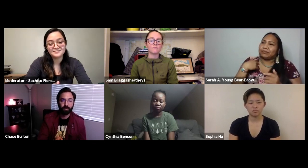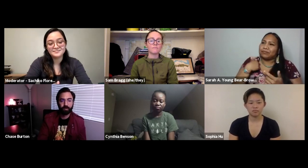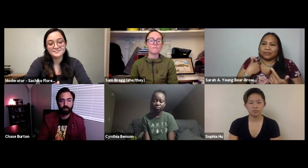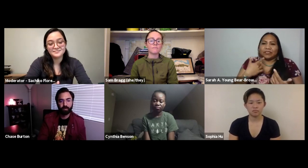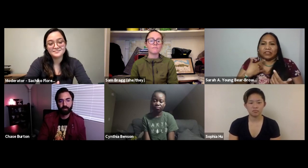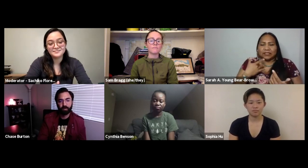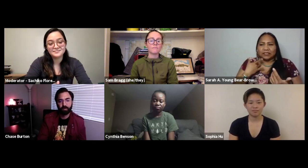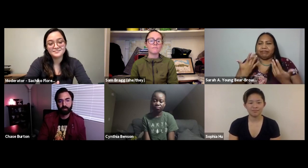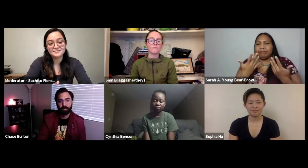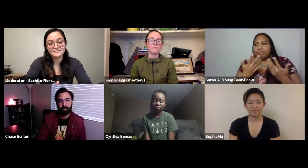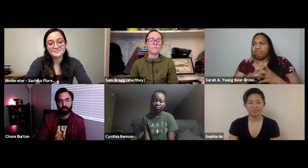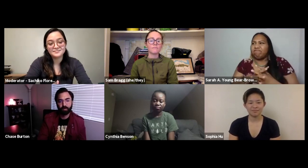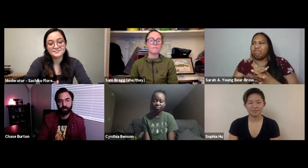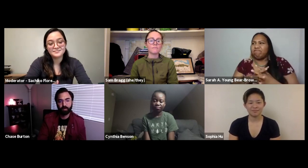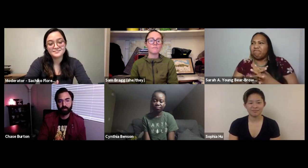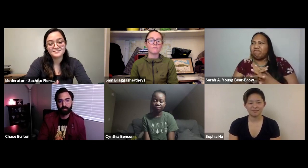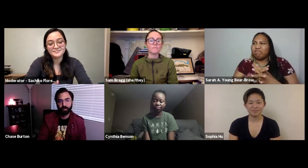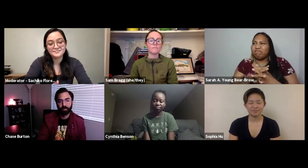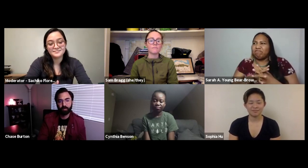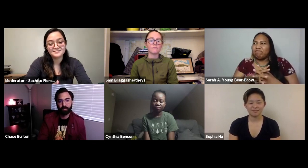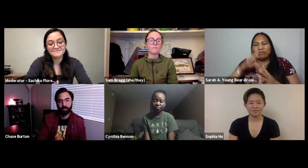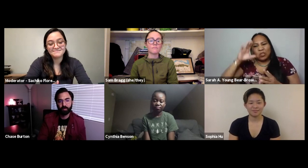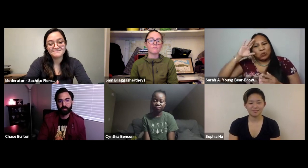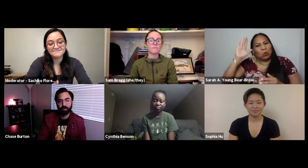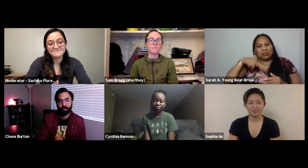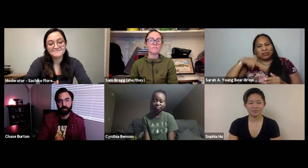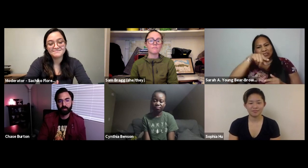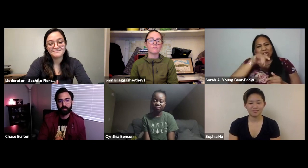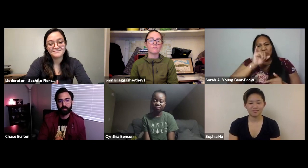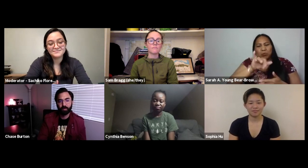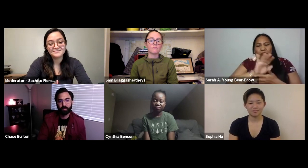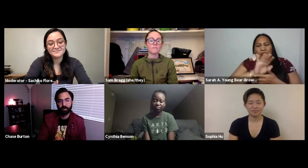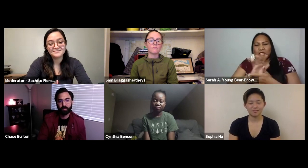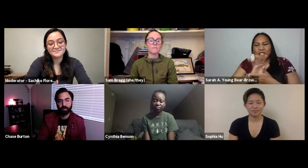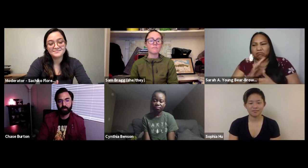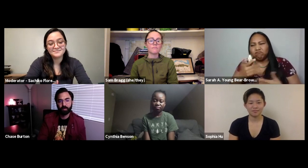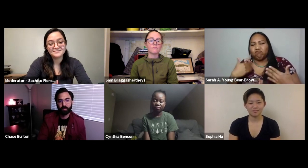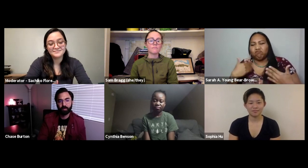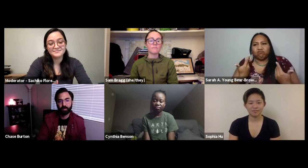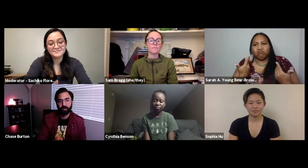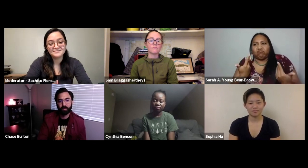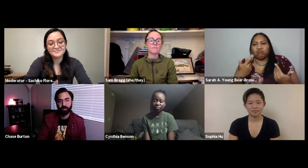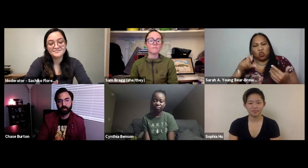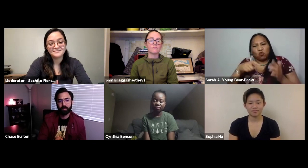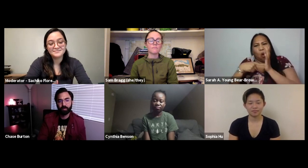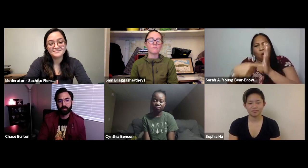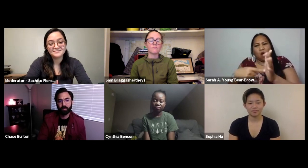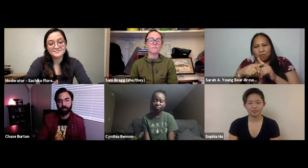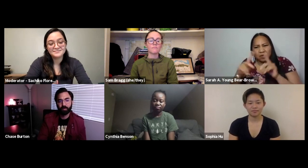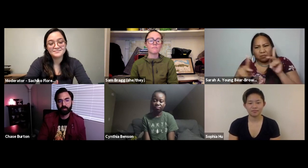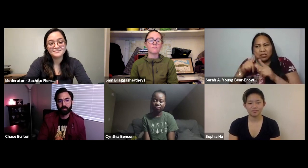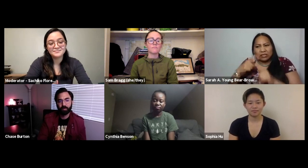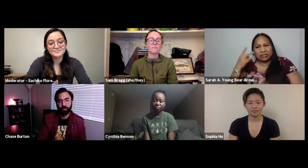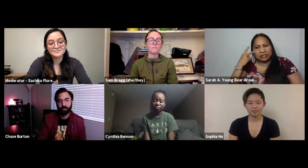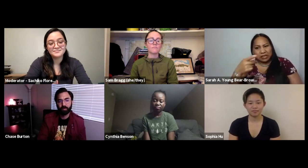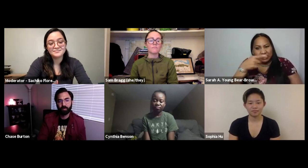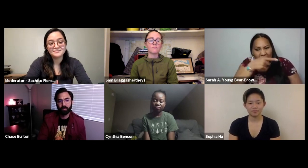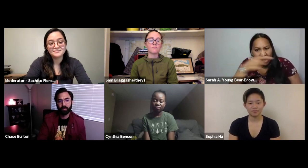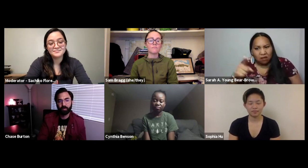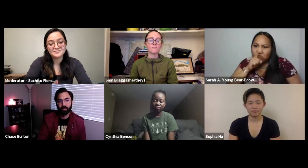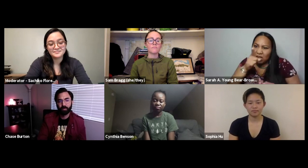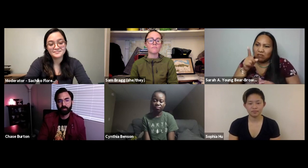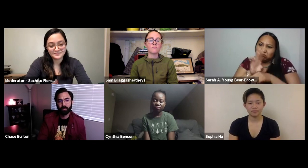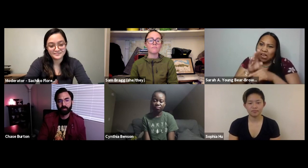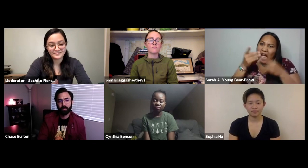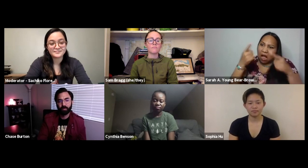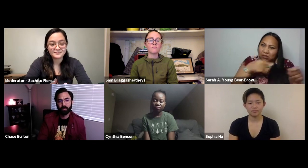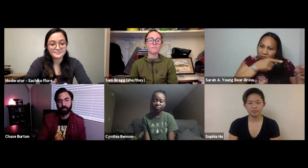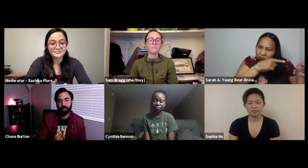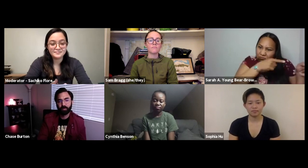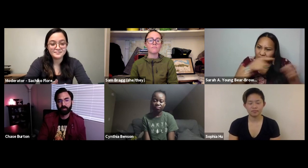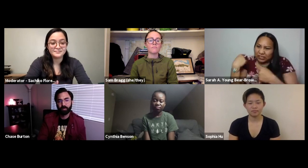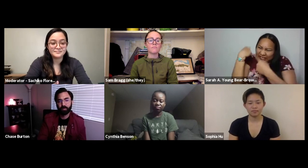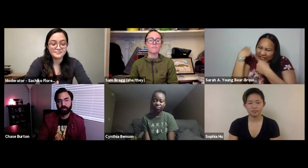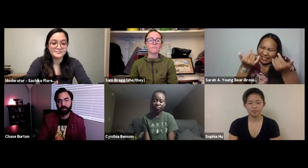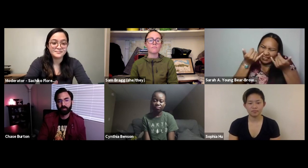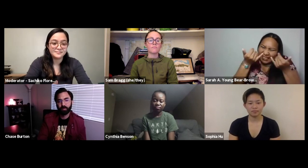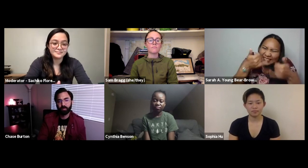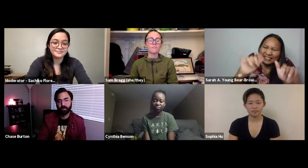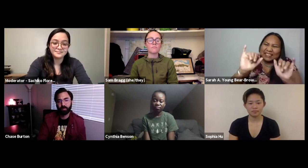everything in capitalism and I know the experience of this movie, it shows the people and it's